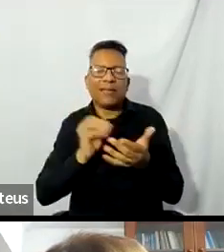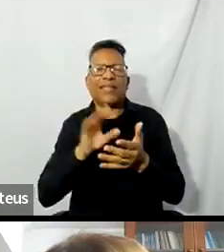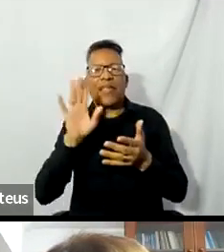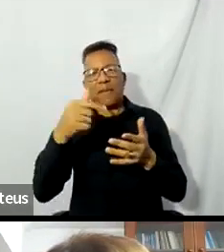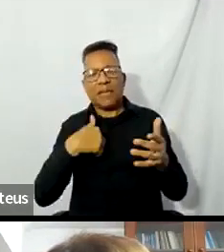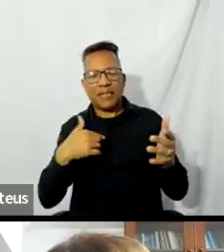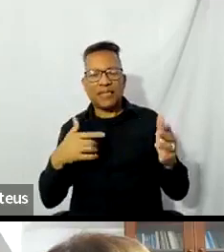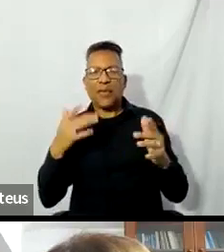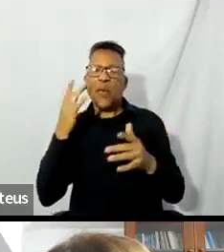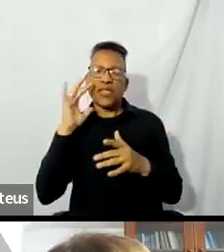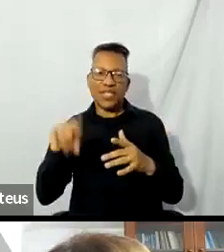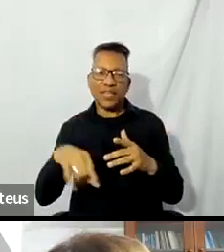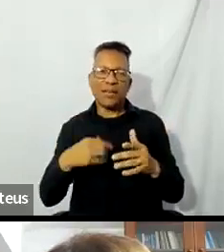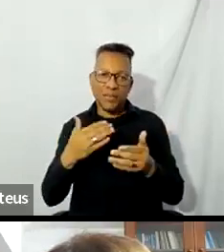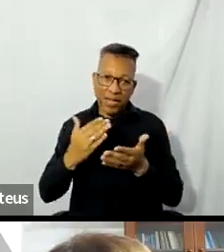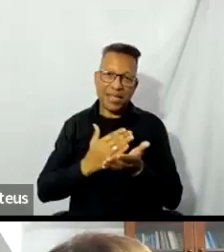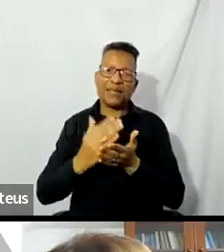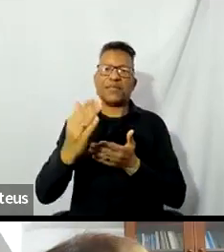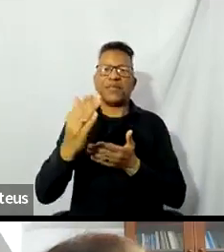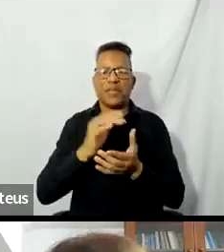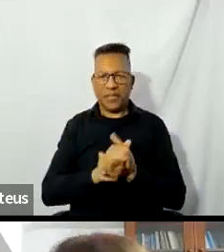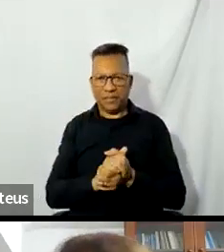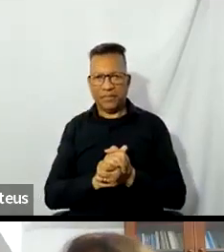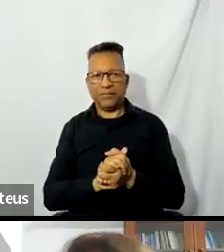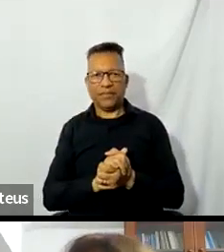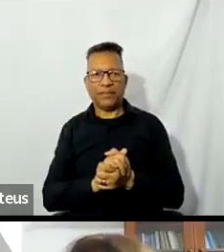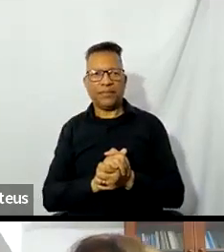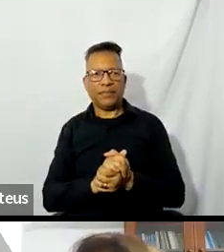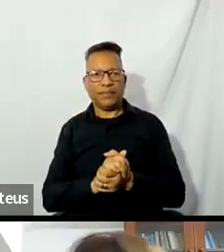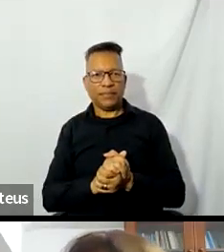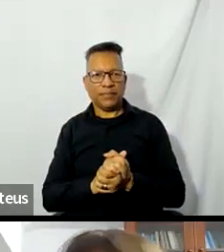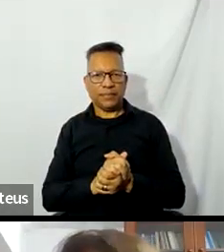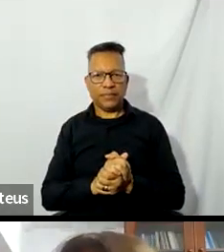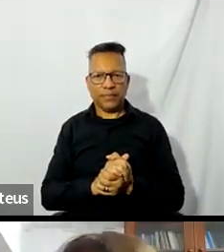answer to your question. that is, that is, I think, where I will begin begin to to look at